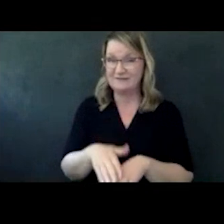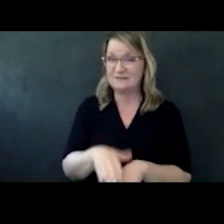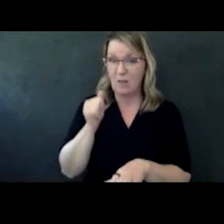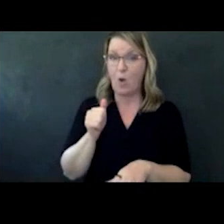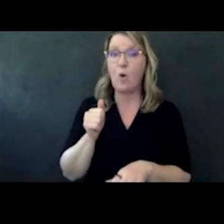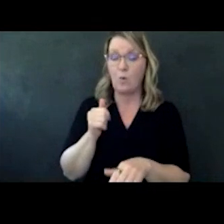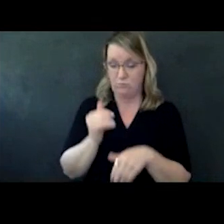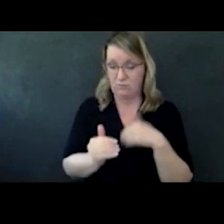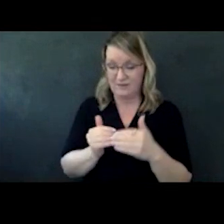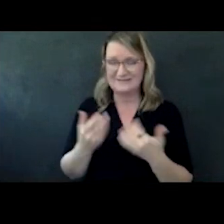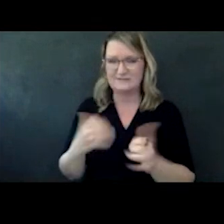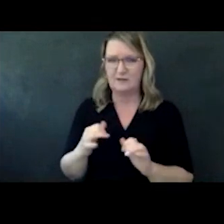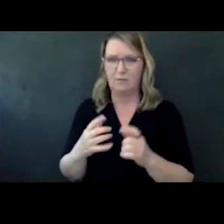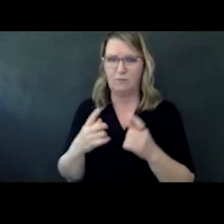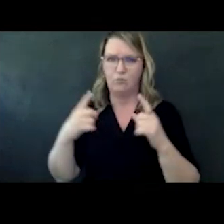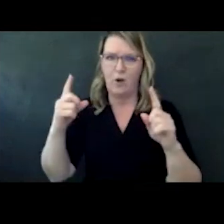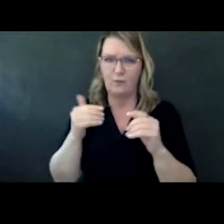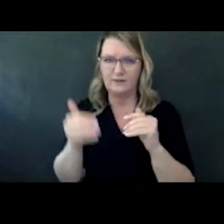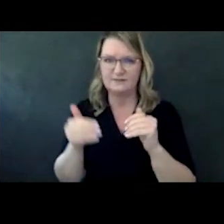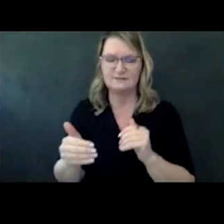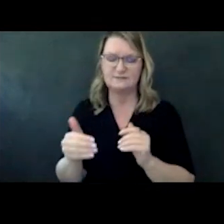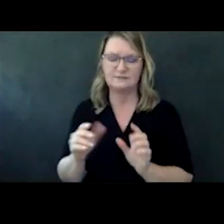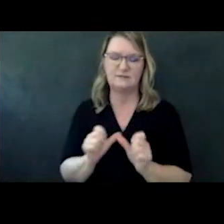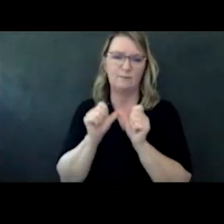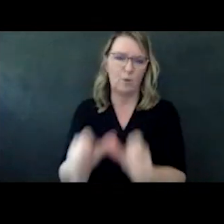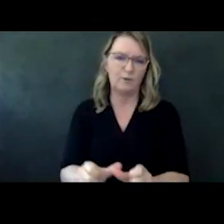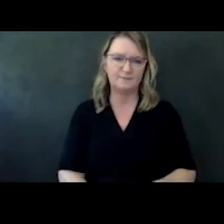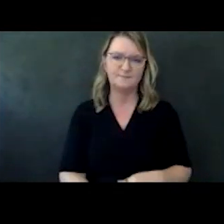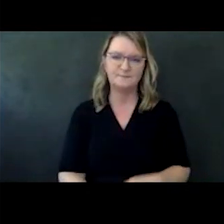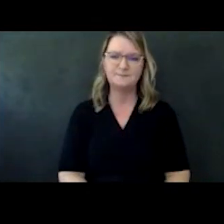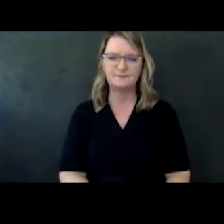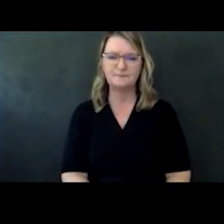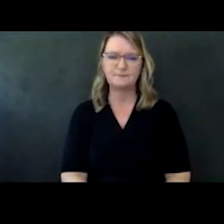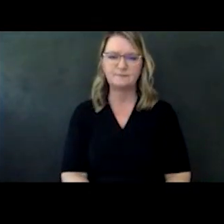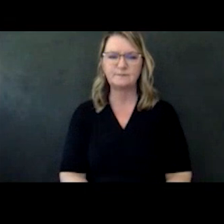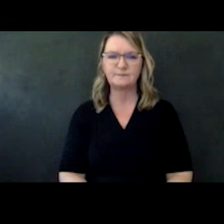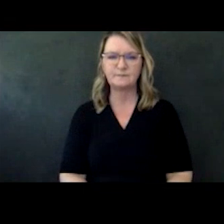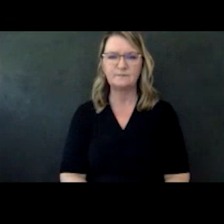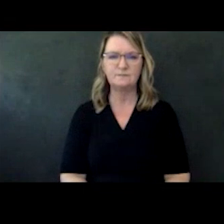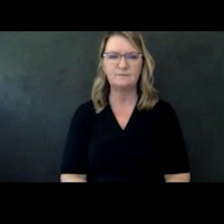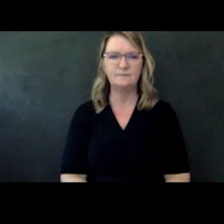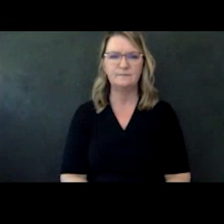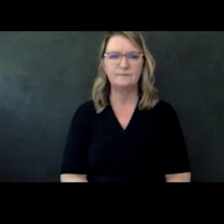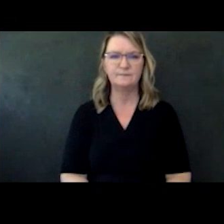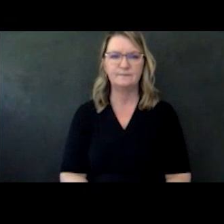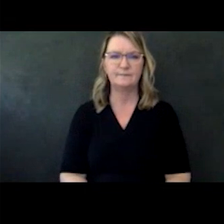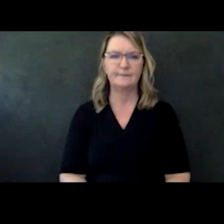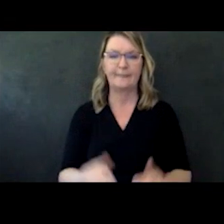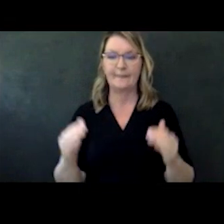is still progress. Just keep swimming. Next, we're going to transition